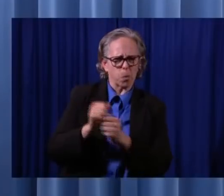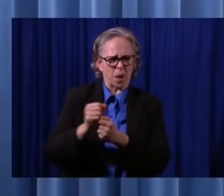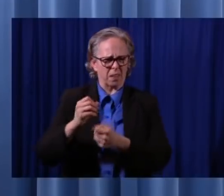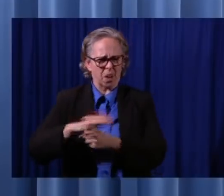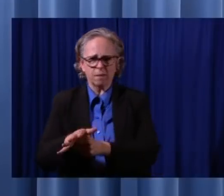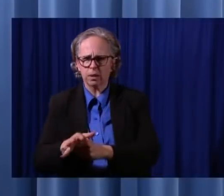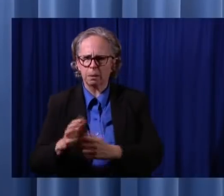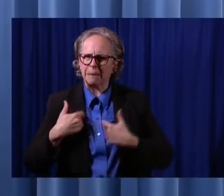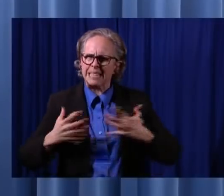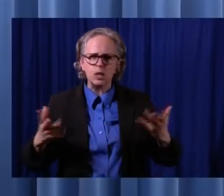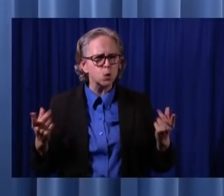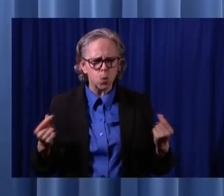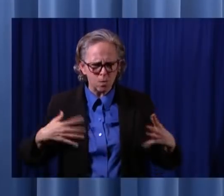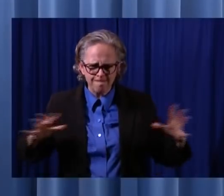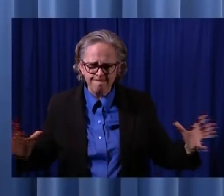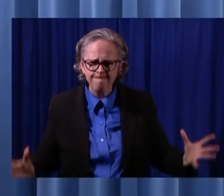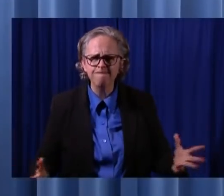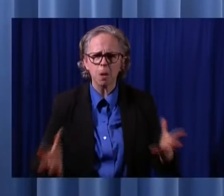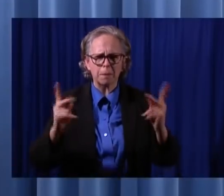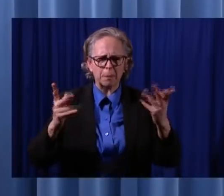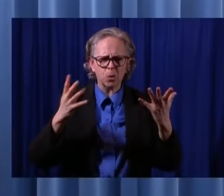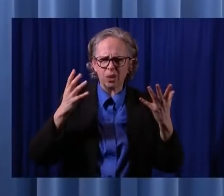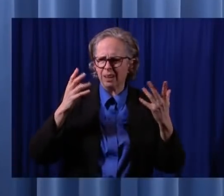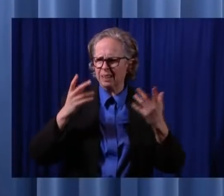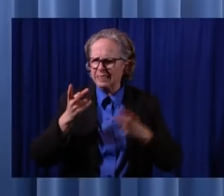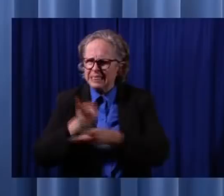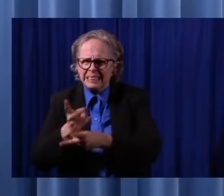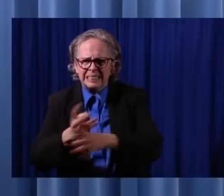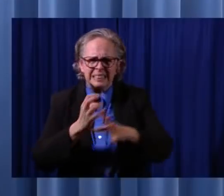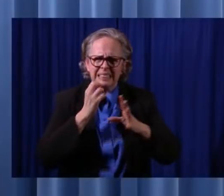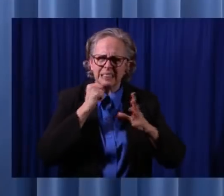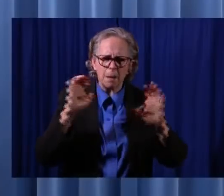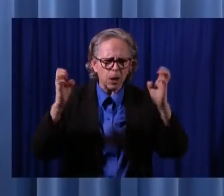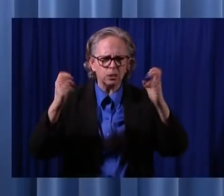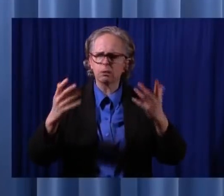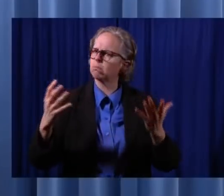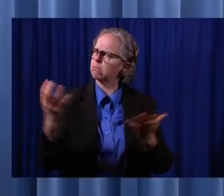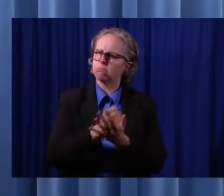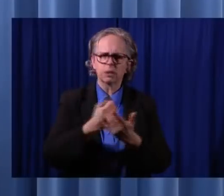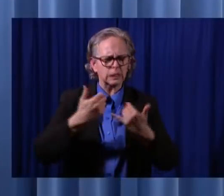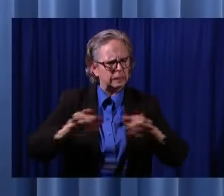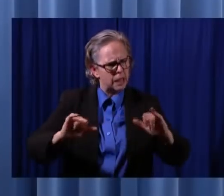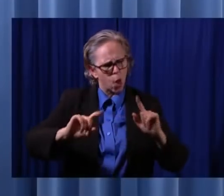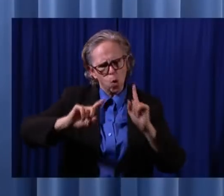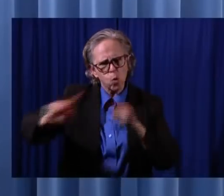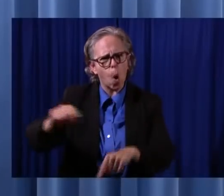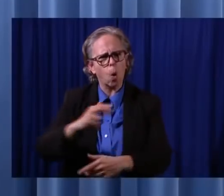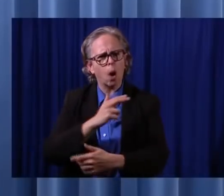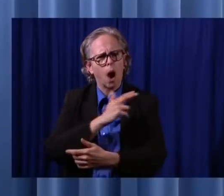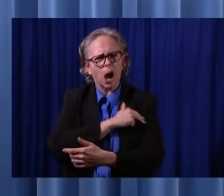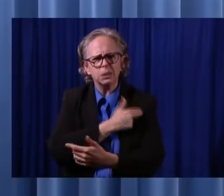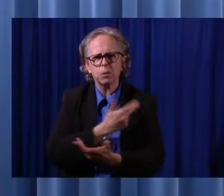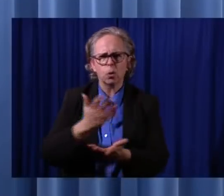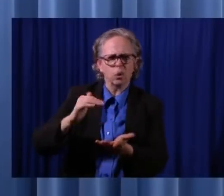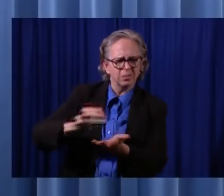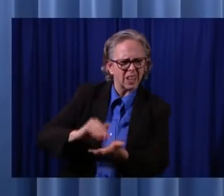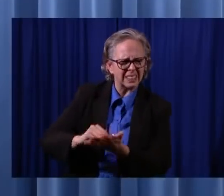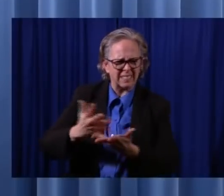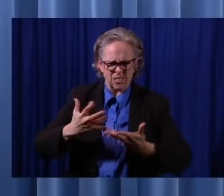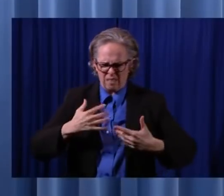CONTINUE TO CONNECT TO THE SERVICES THAT THEY VERY MUCH NEED.